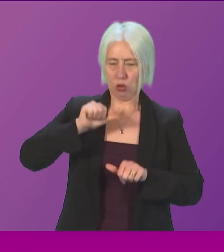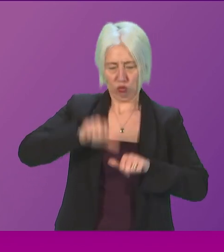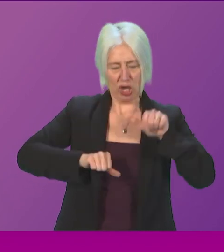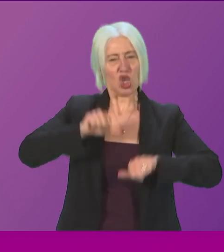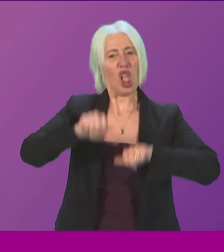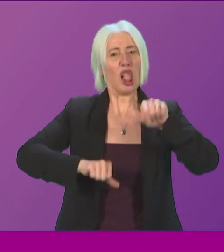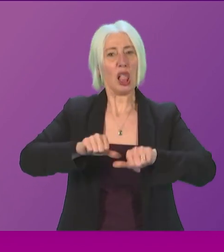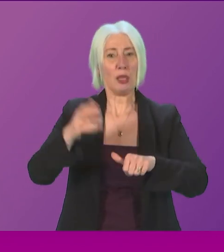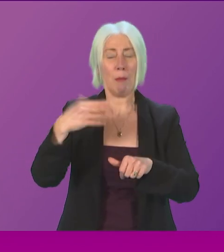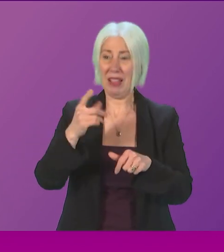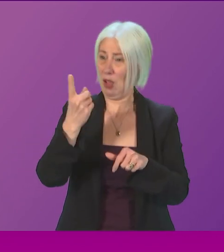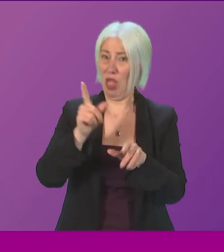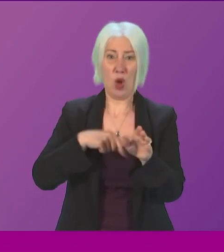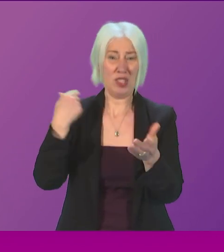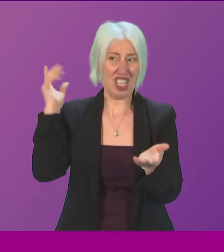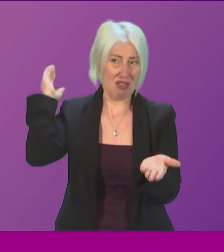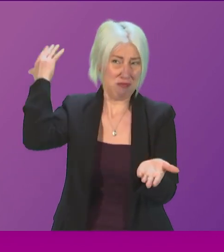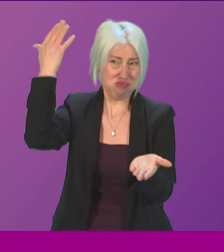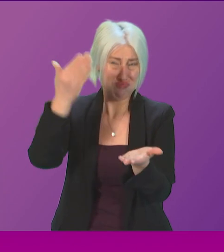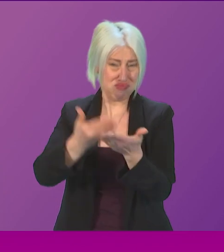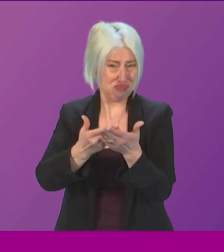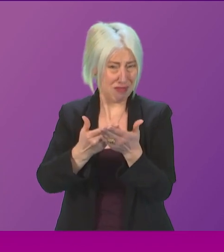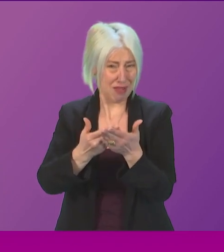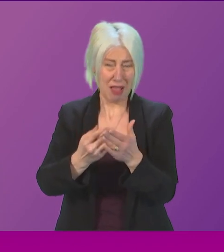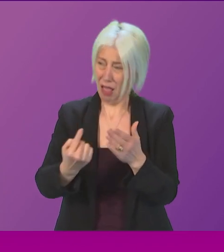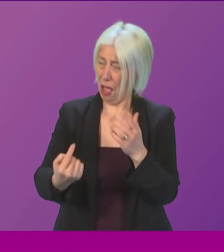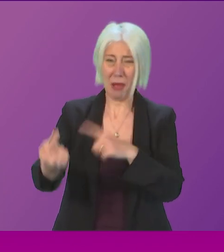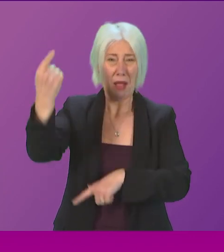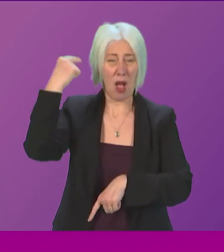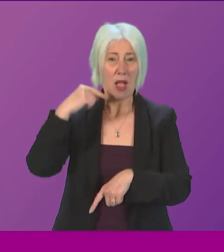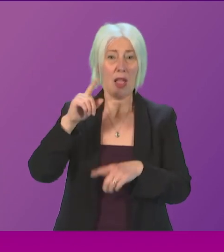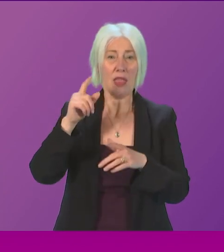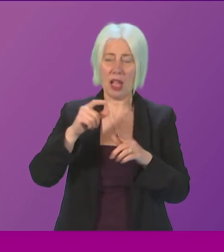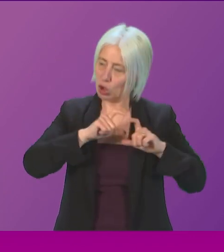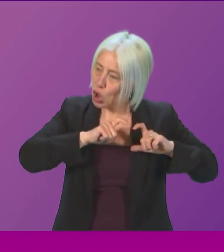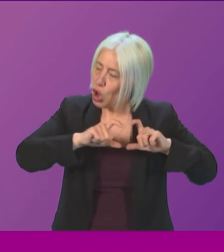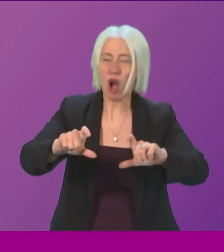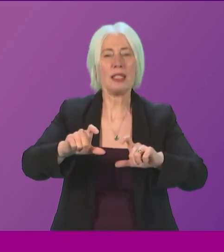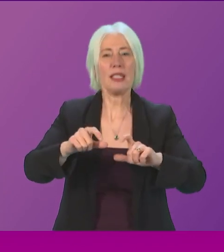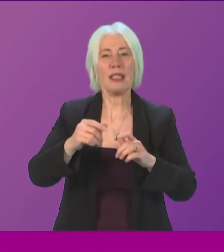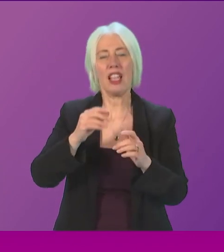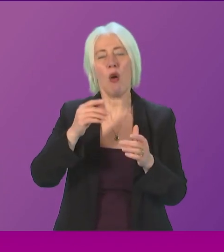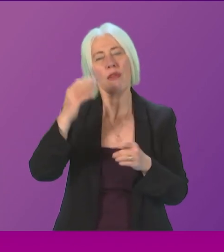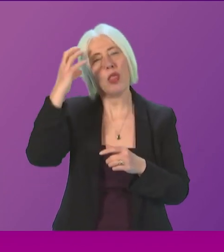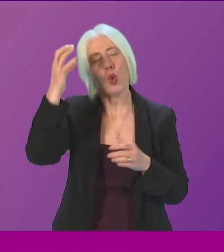1,000 years. The second Elizabethan era was marked by the constancy of our late Queen’s reign.